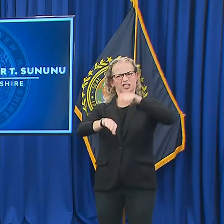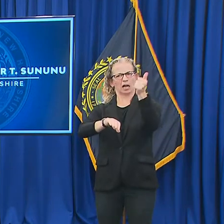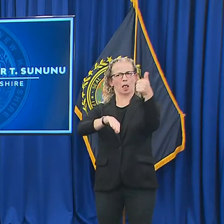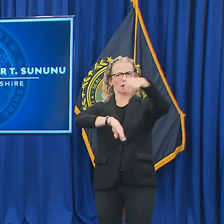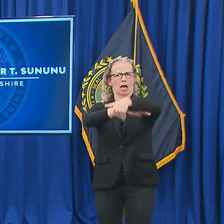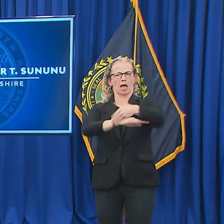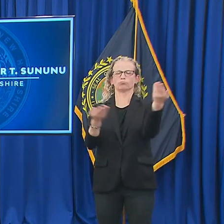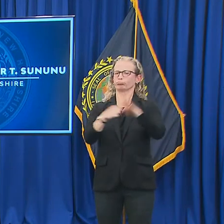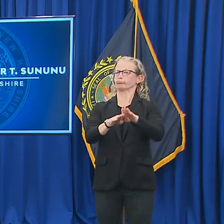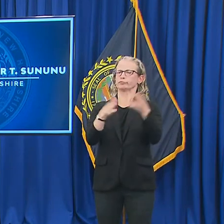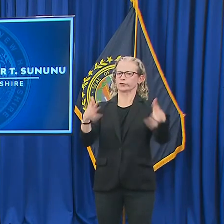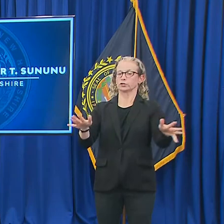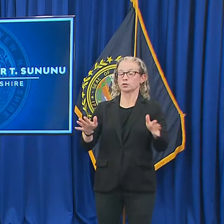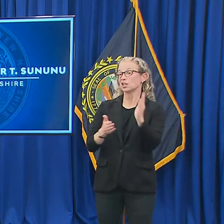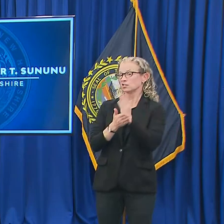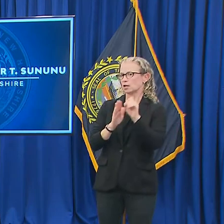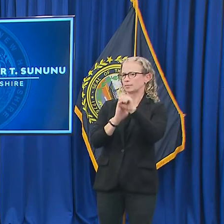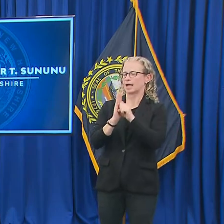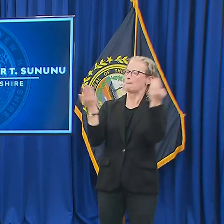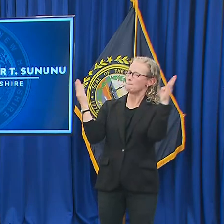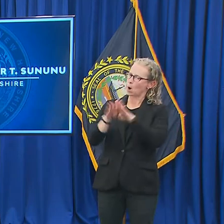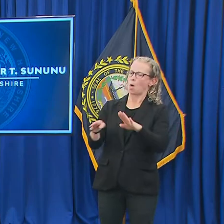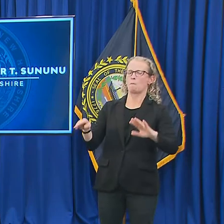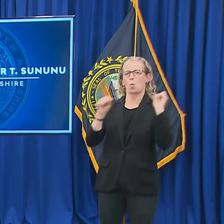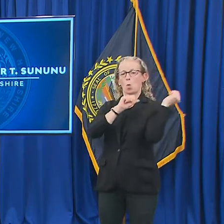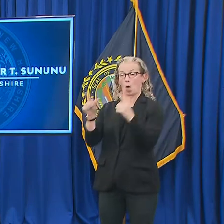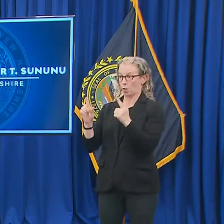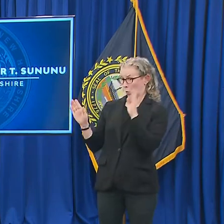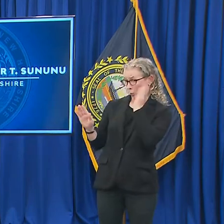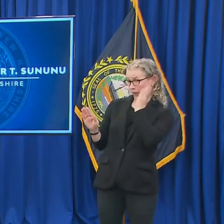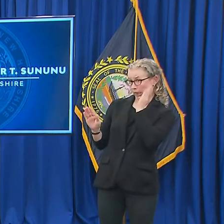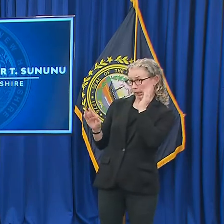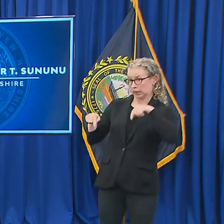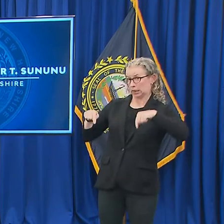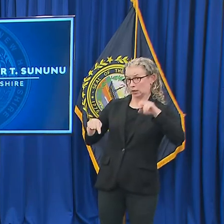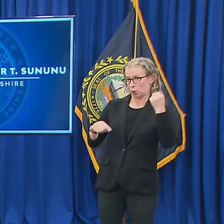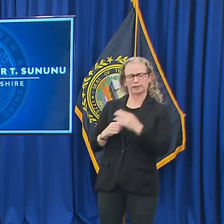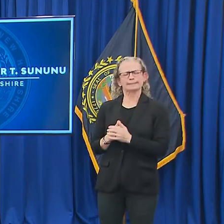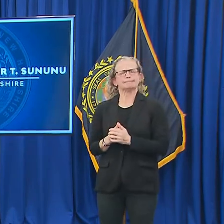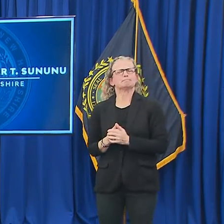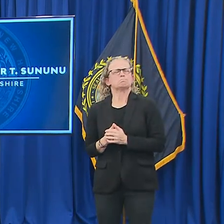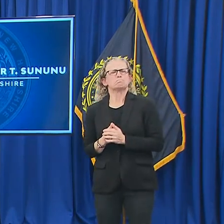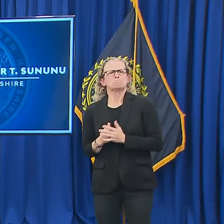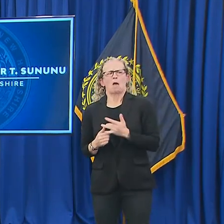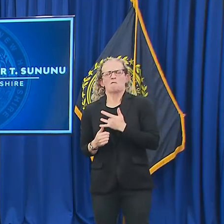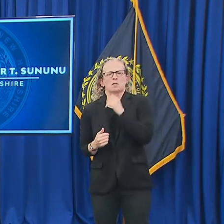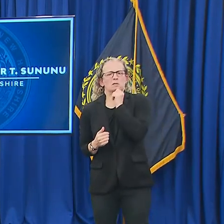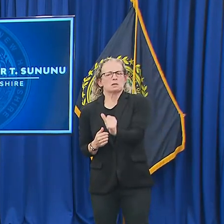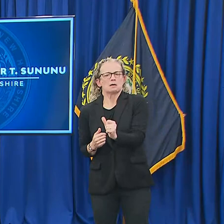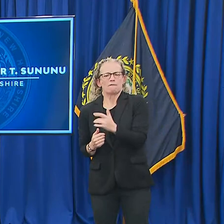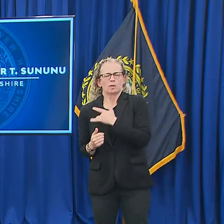There have been some fines that have even gone out. And I think that's gotten the message out frankly, that they have to take this seriously.